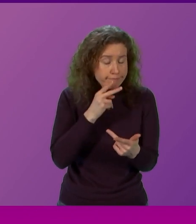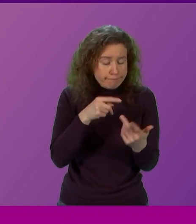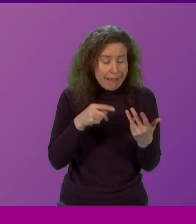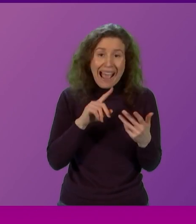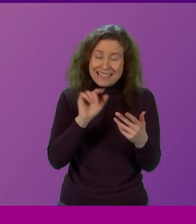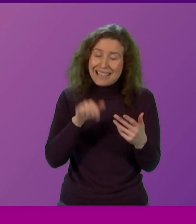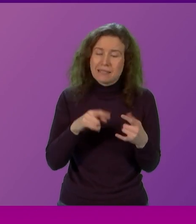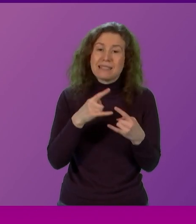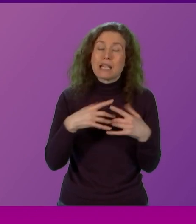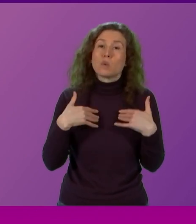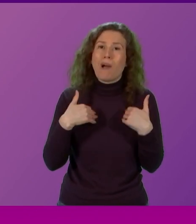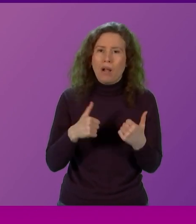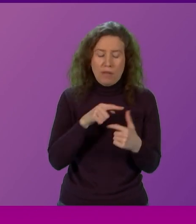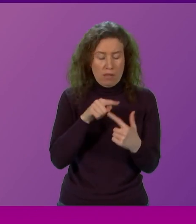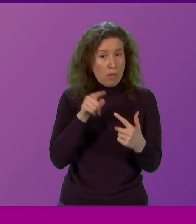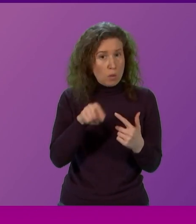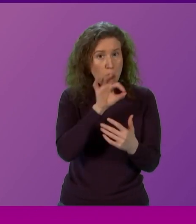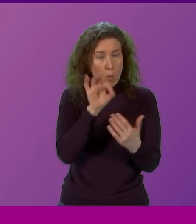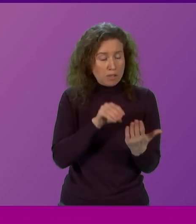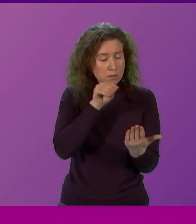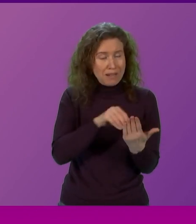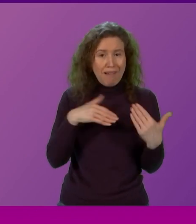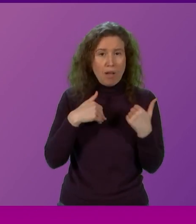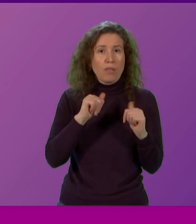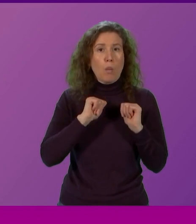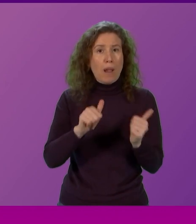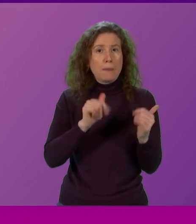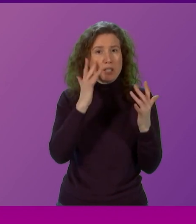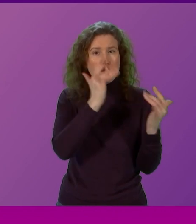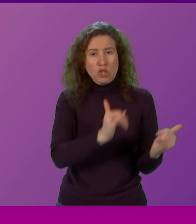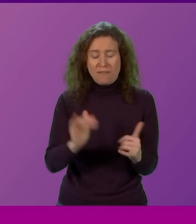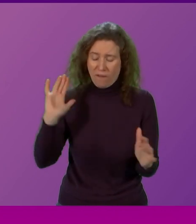sexual health—have been included in health and wellbeing surveys for years.